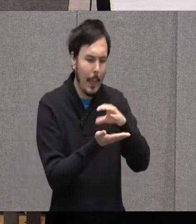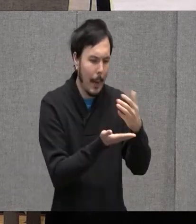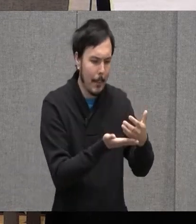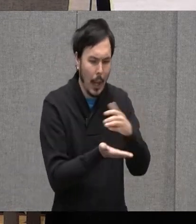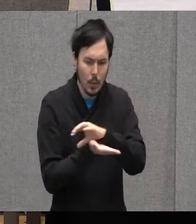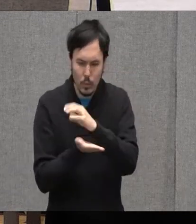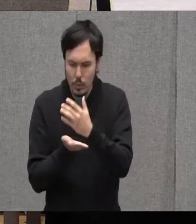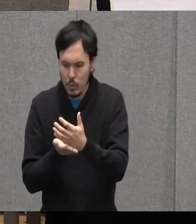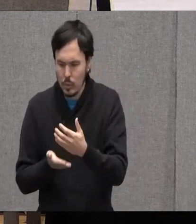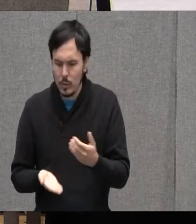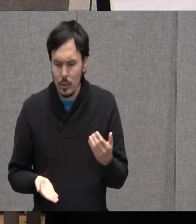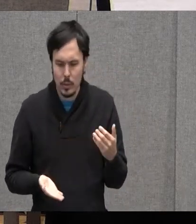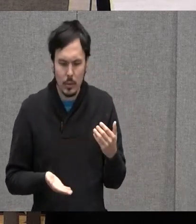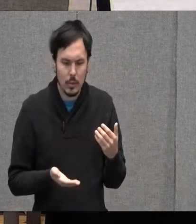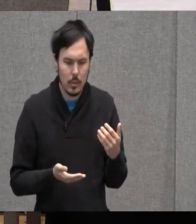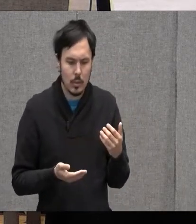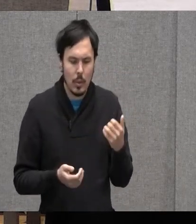So what quantity do we have?